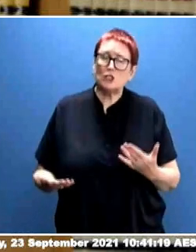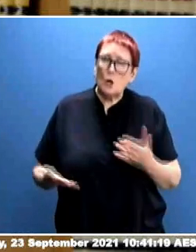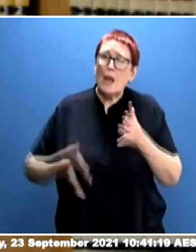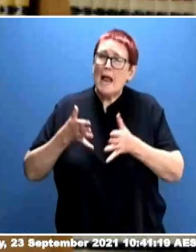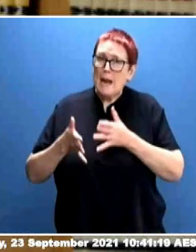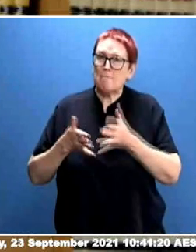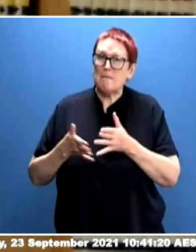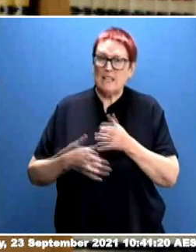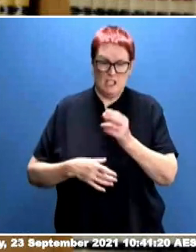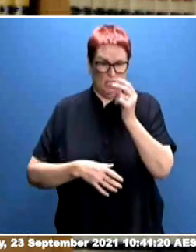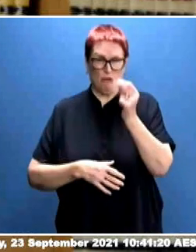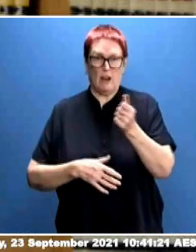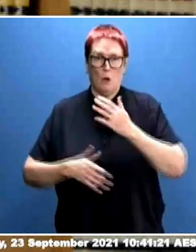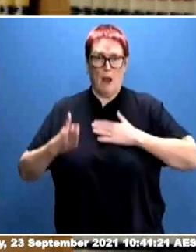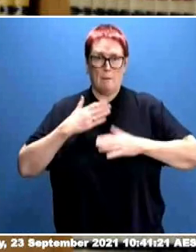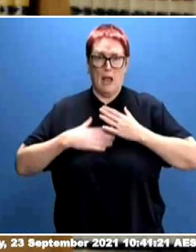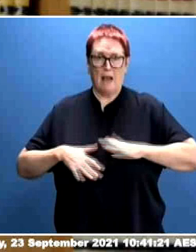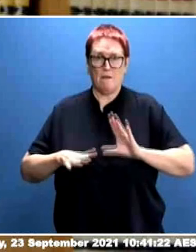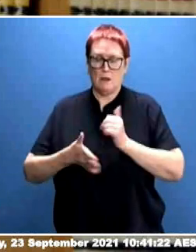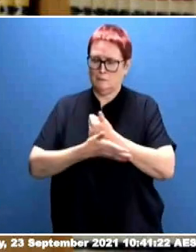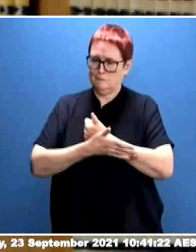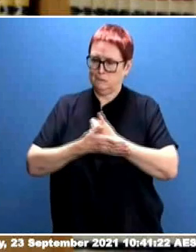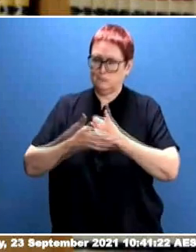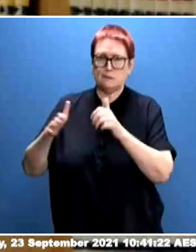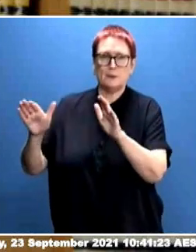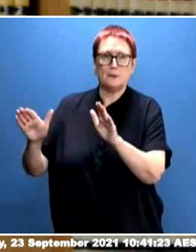of the behaviours because a number of them don't occur whilst they're in our setting.